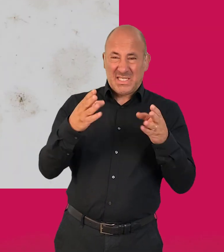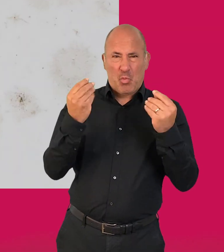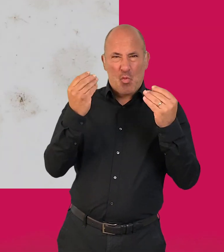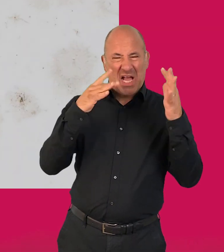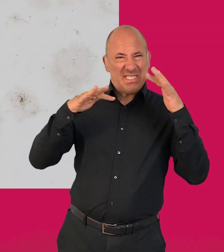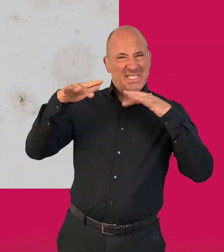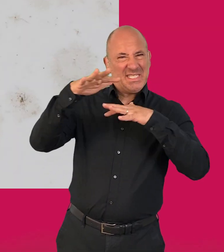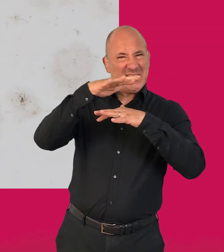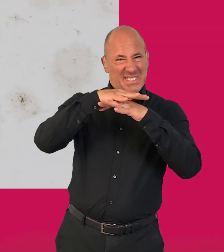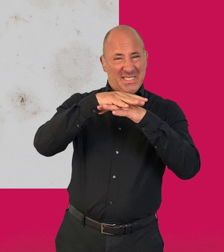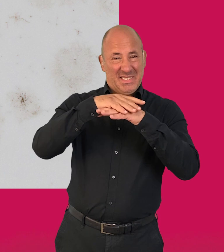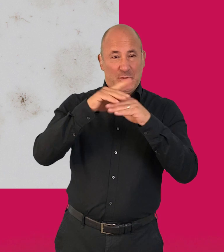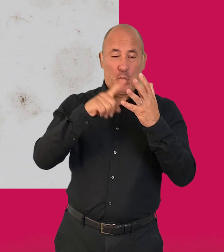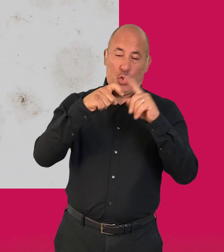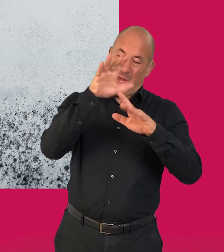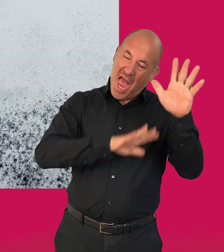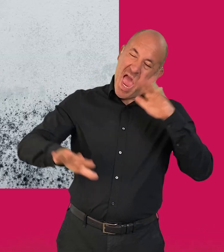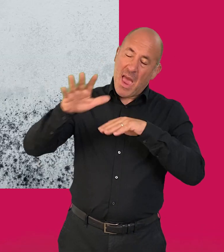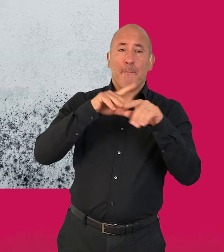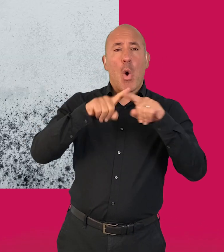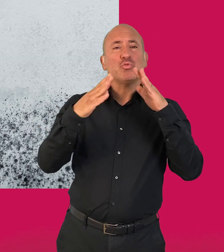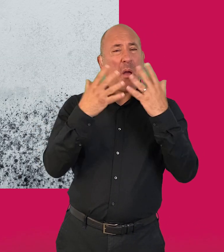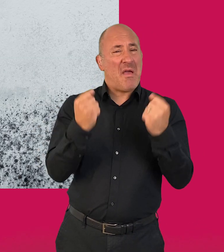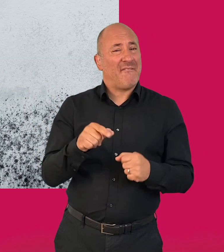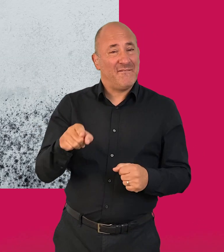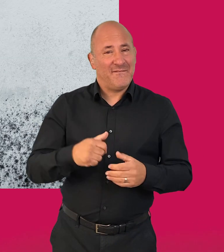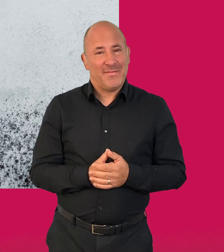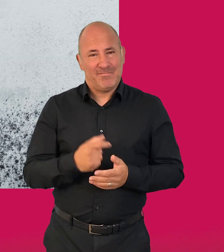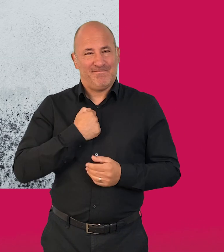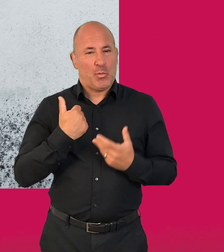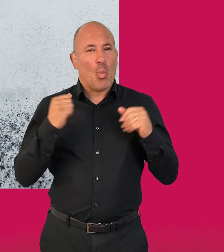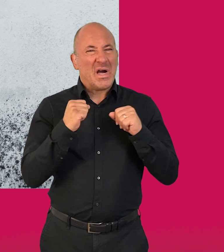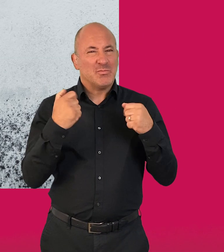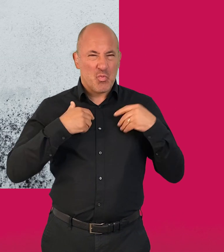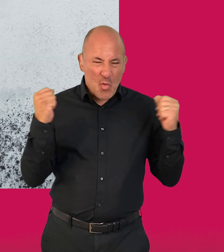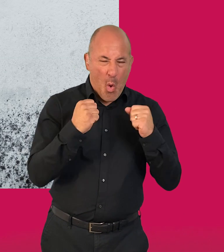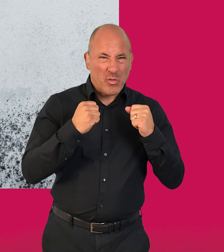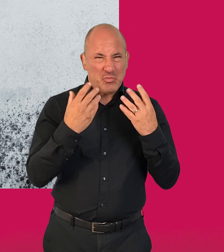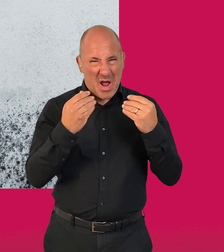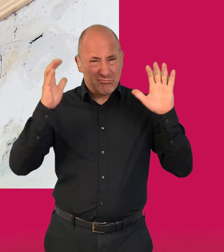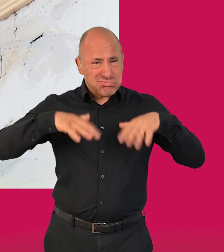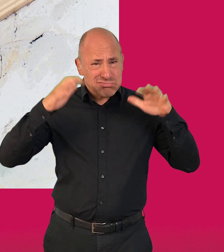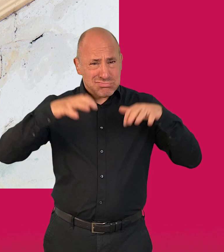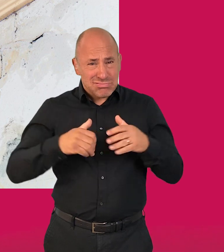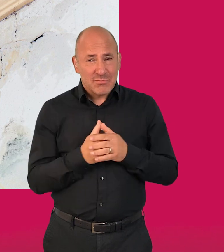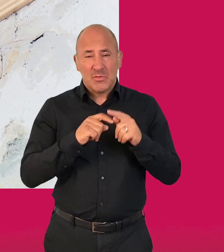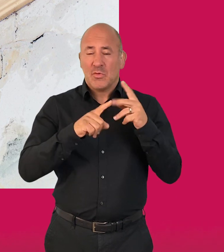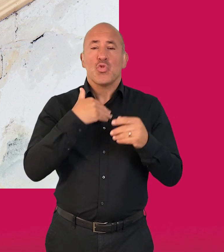A high percentage of homes in the UK experience it. Our cold and wet weather in the winter, and a lack of ventilation